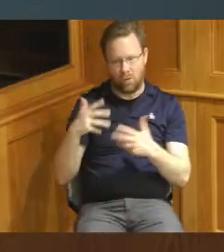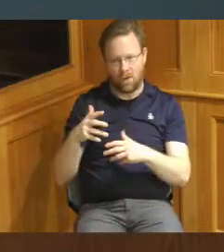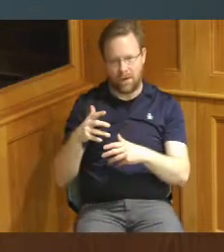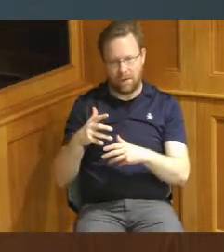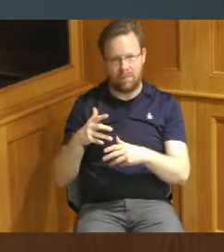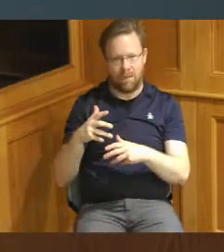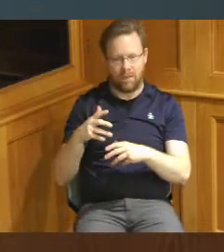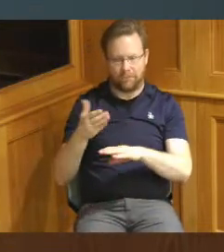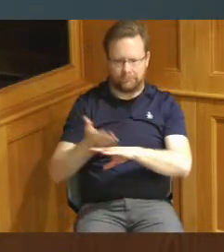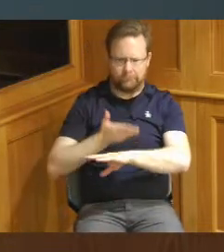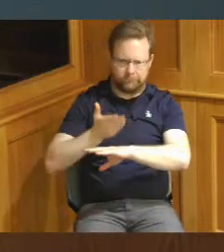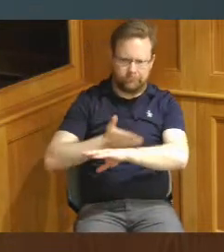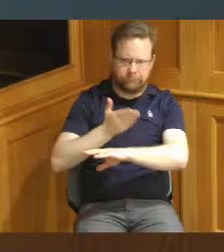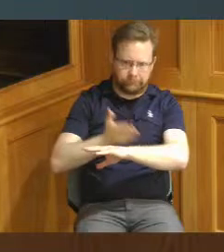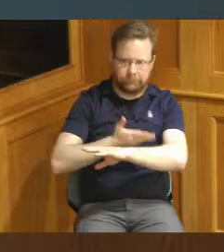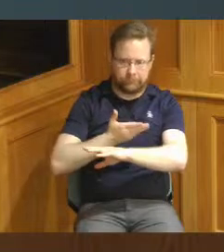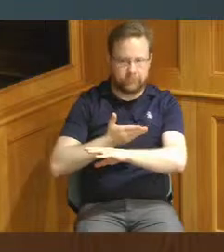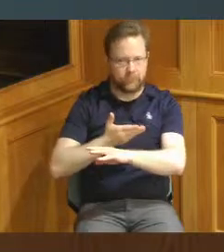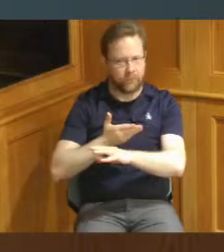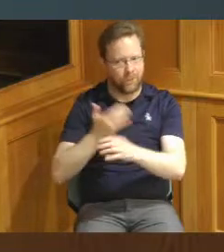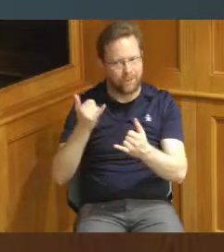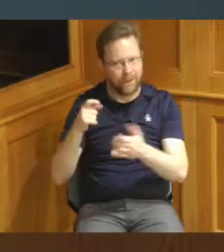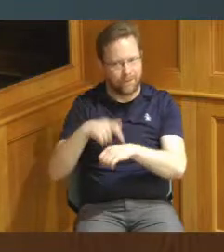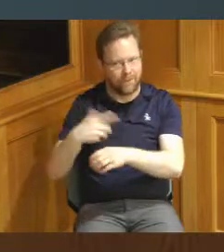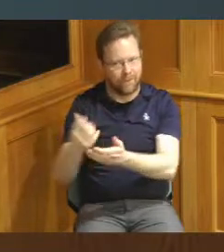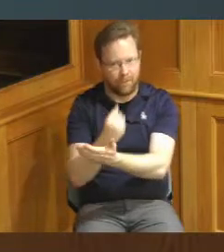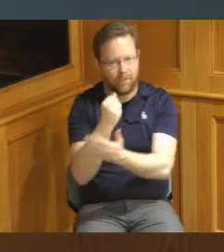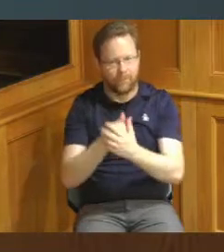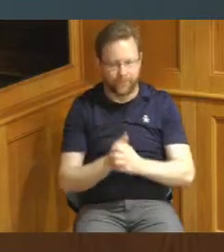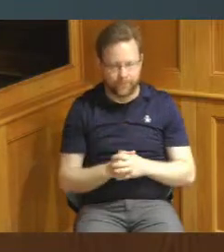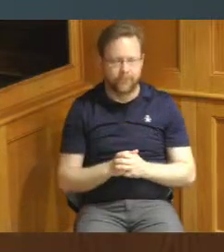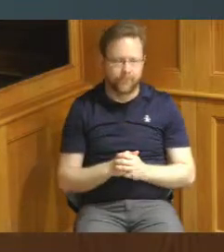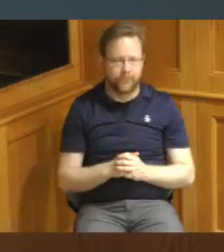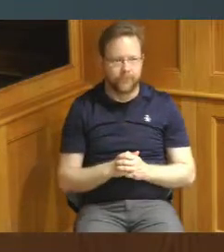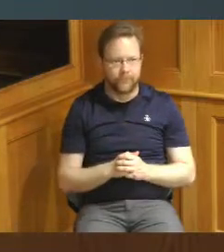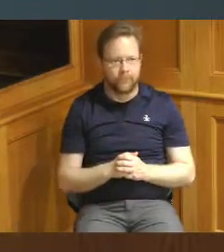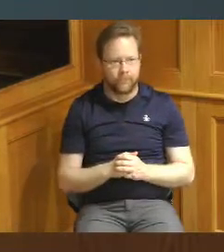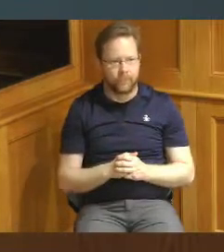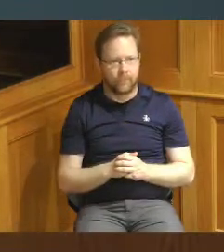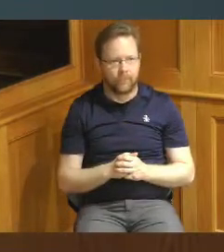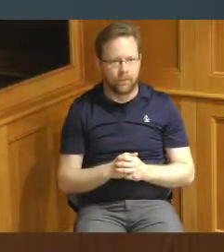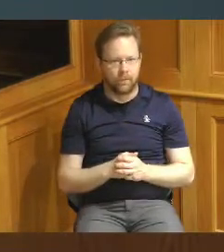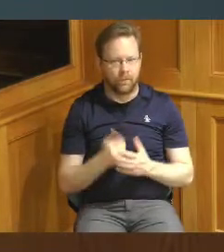(Engineer Beck) we do have we do have that we've put that together we'll update it and and I'll get it to the Board (Commissioner Reece) yeah because I think it's great